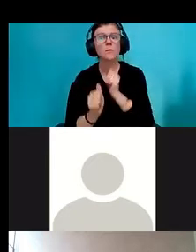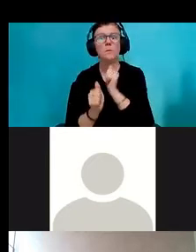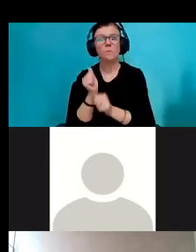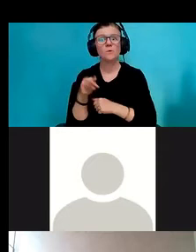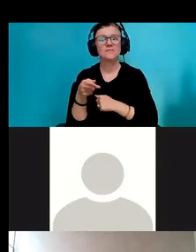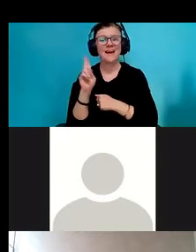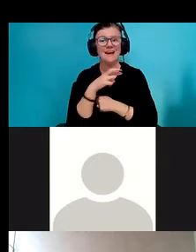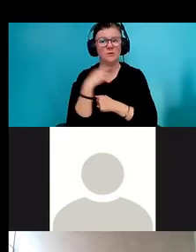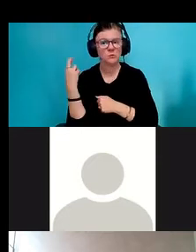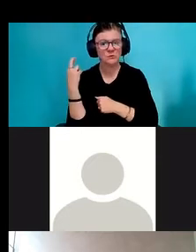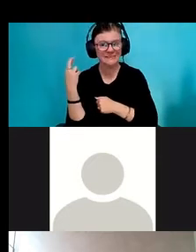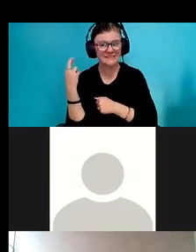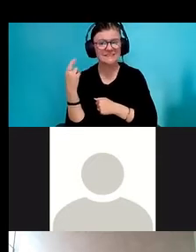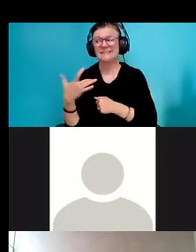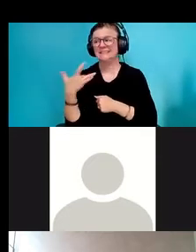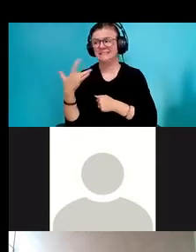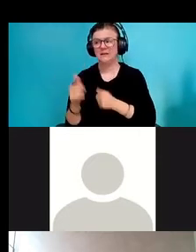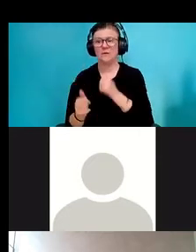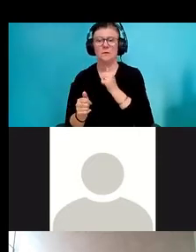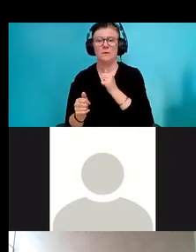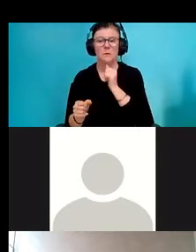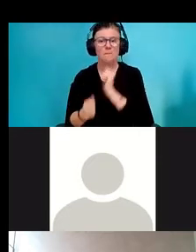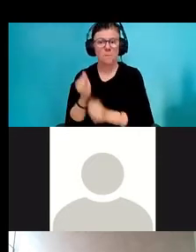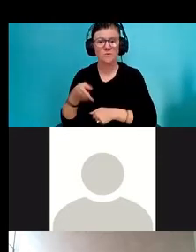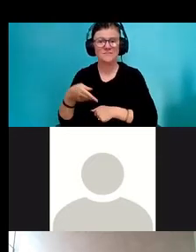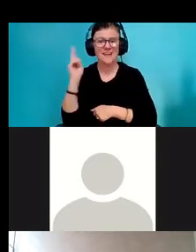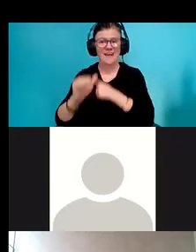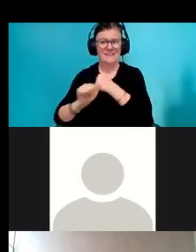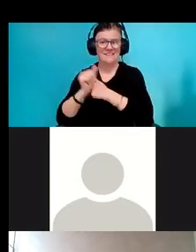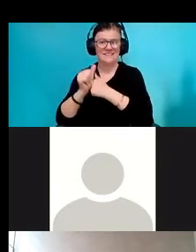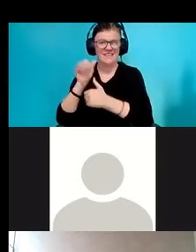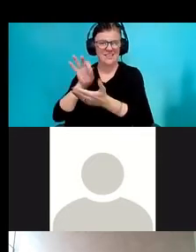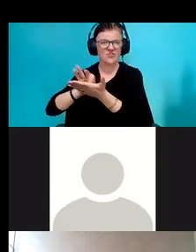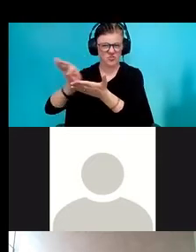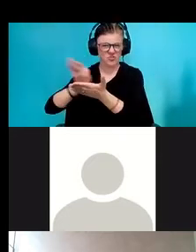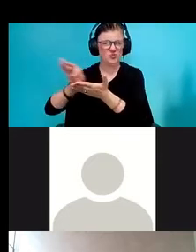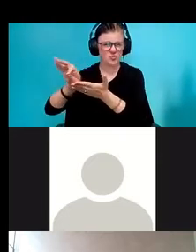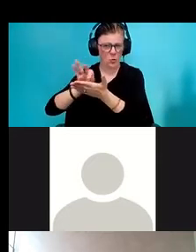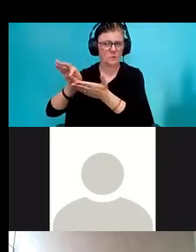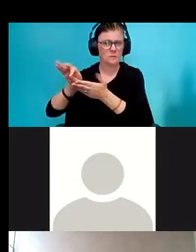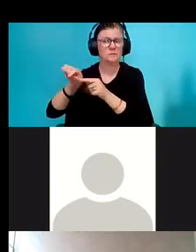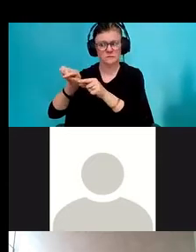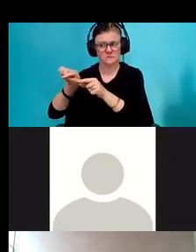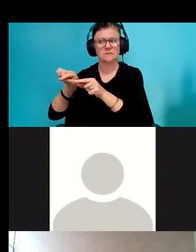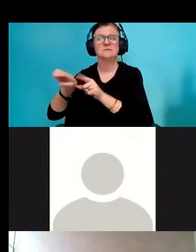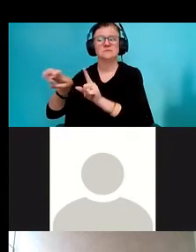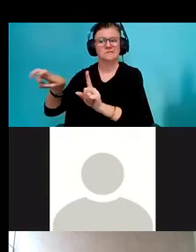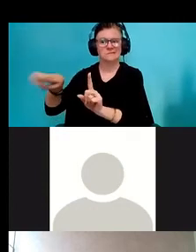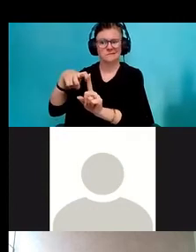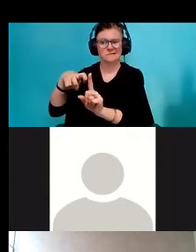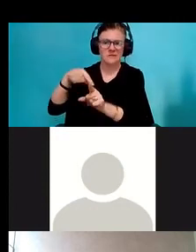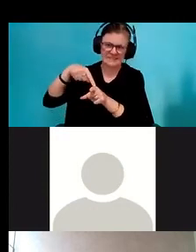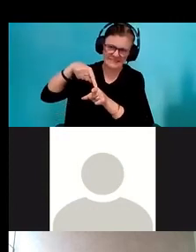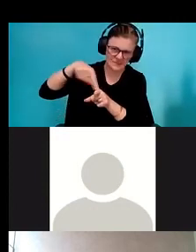including those with the highest danger score on the Jackie Campbell Assessment, were routed to our specialized advocate.